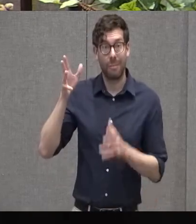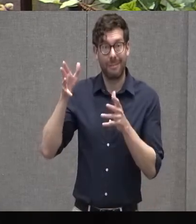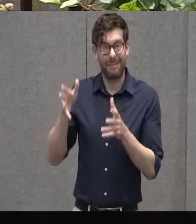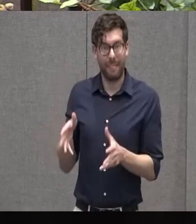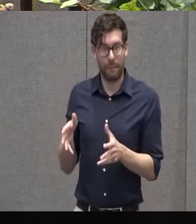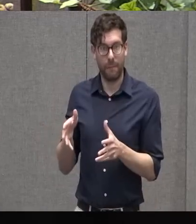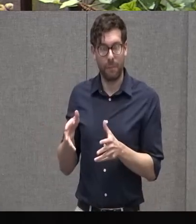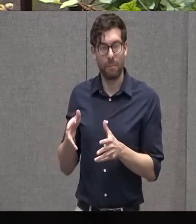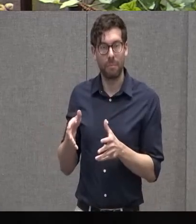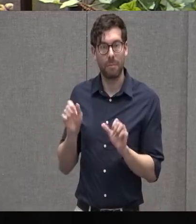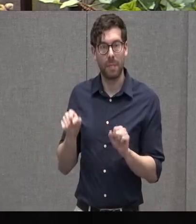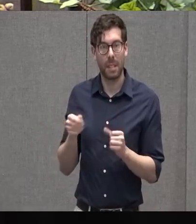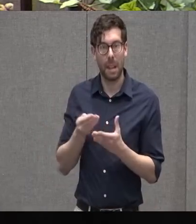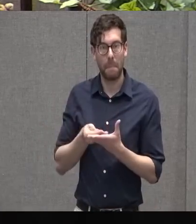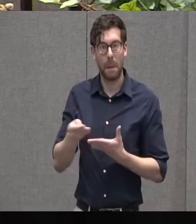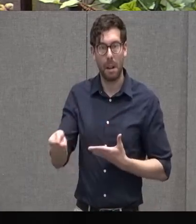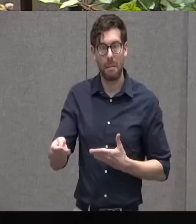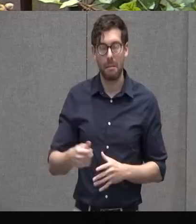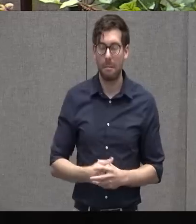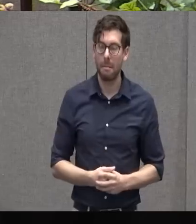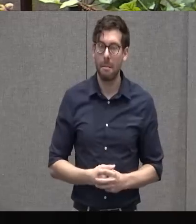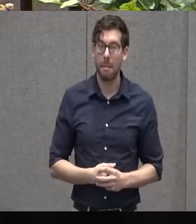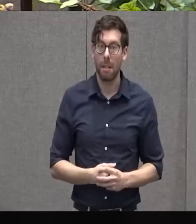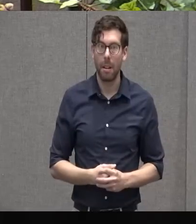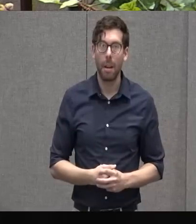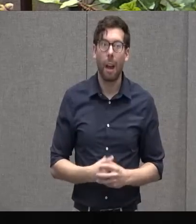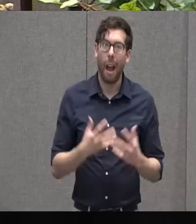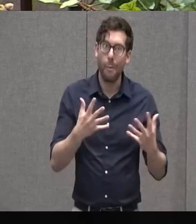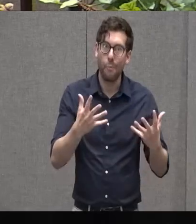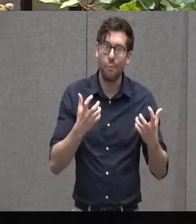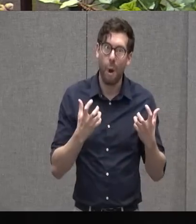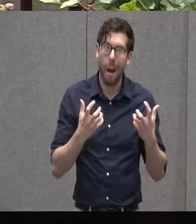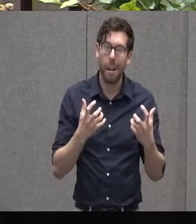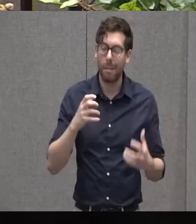Let's see, I definitely want this safari hat right here.